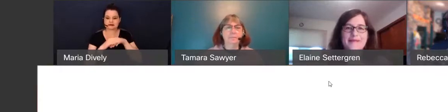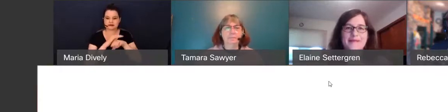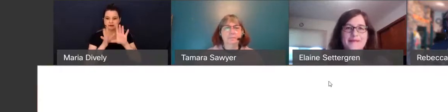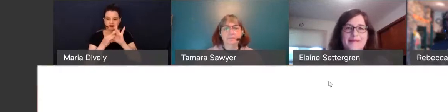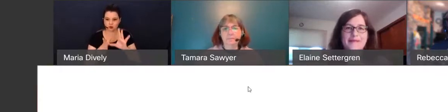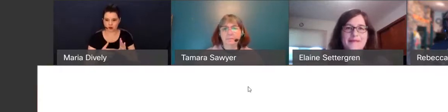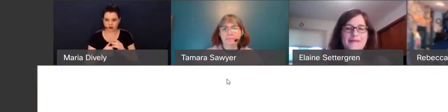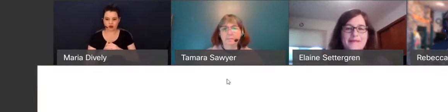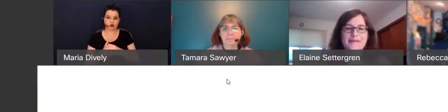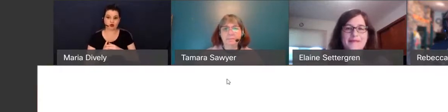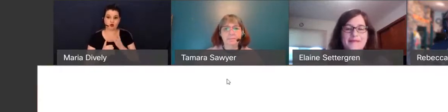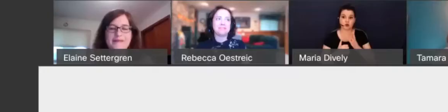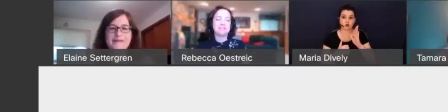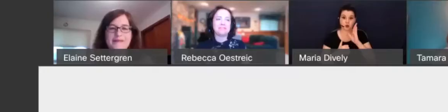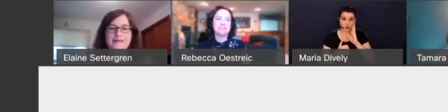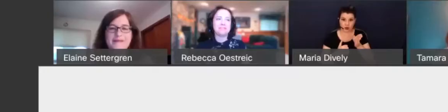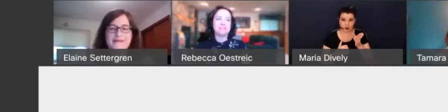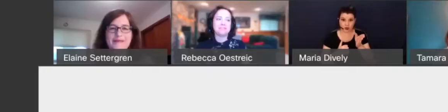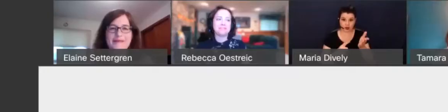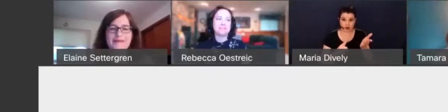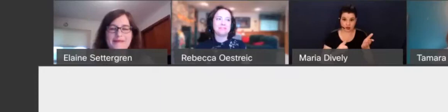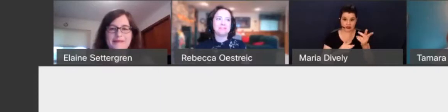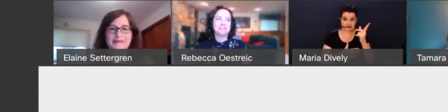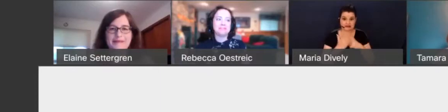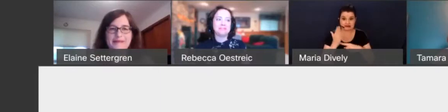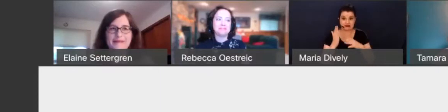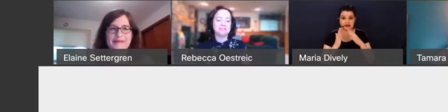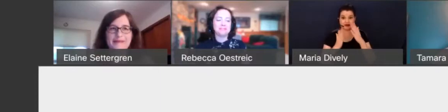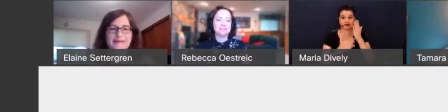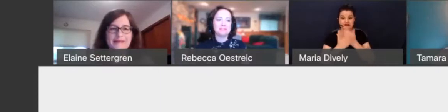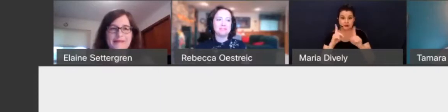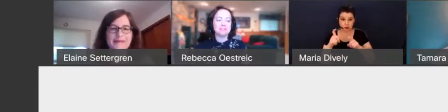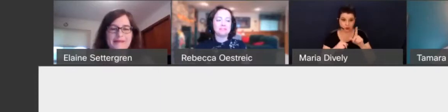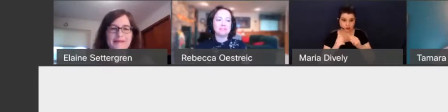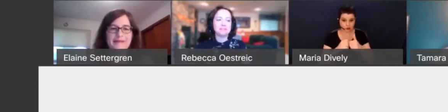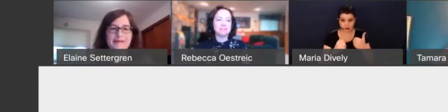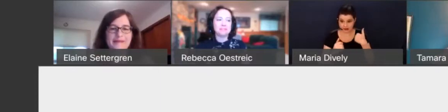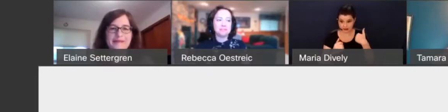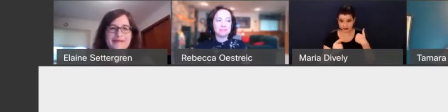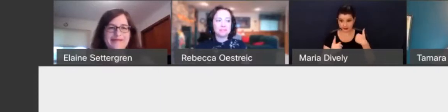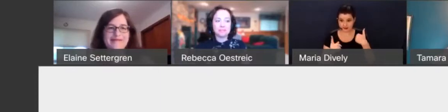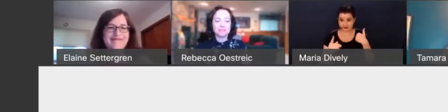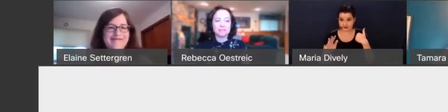So I will read out some of the questions that we've had and then